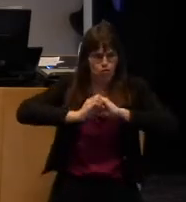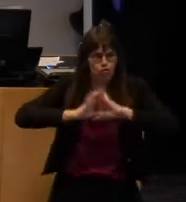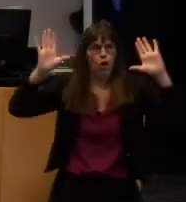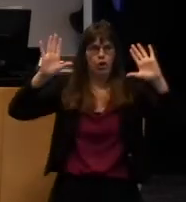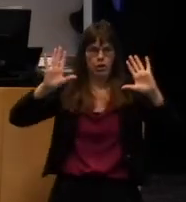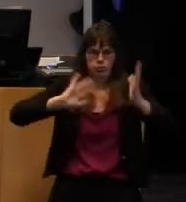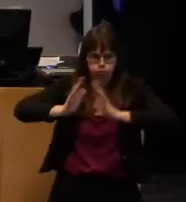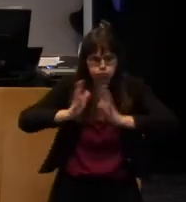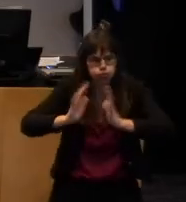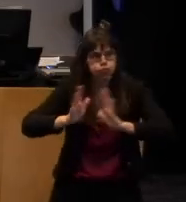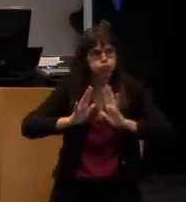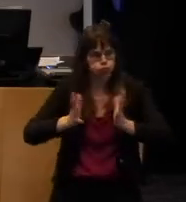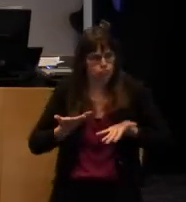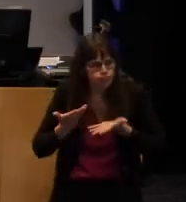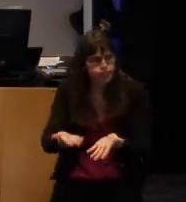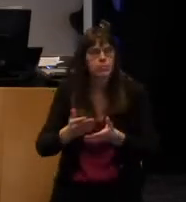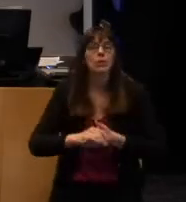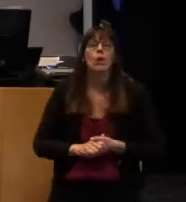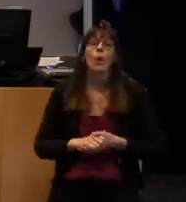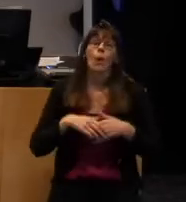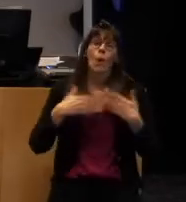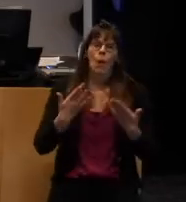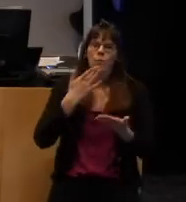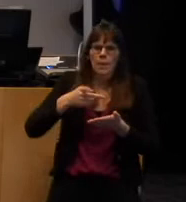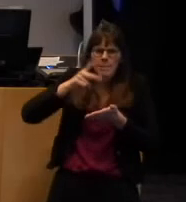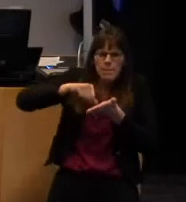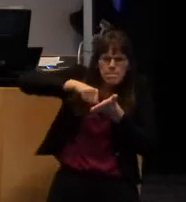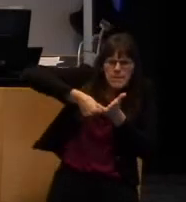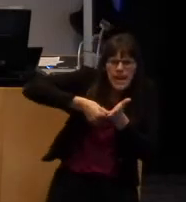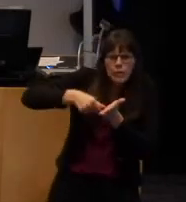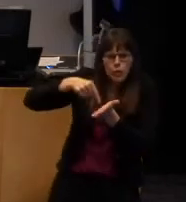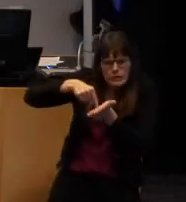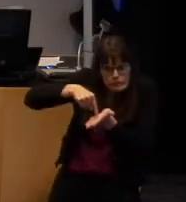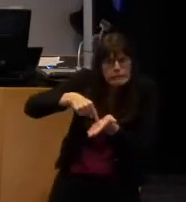or the interpreter wants to add emphasis to the target text.